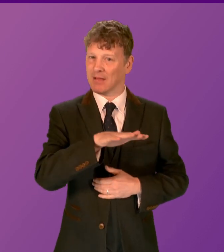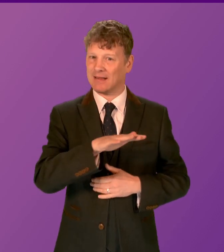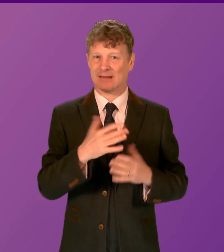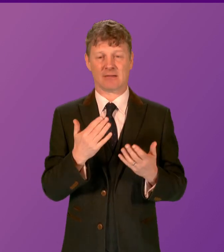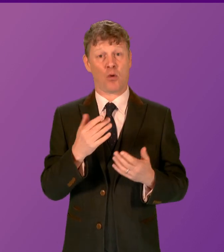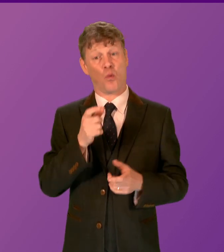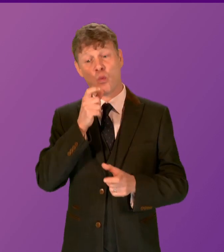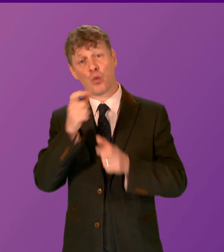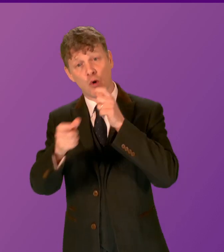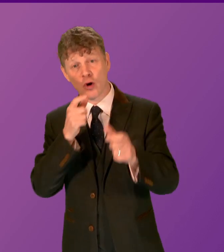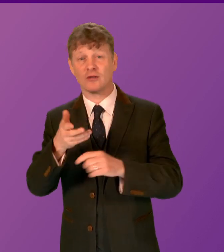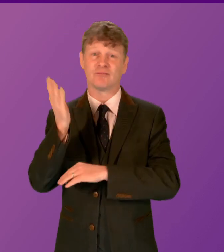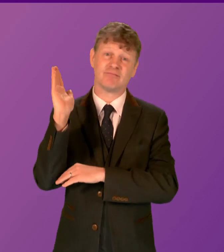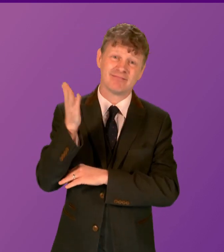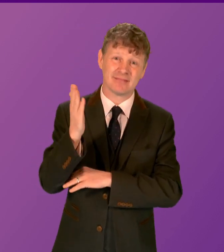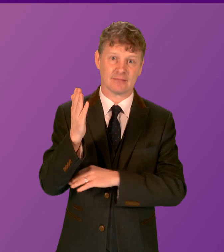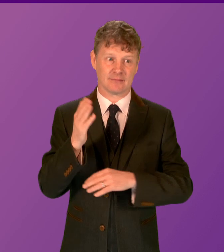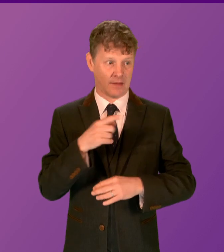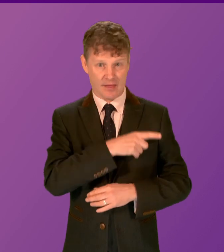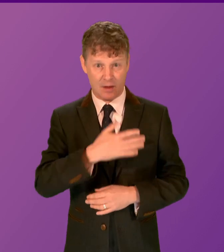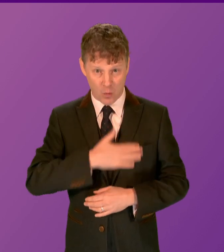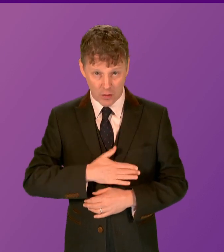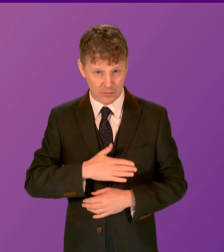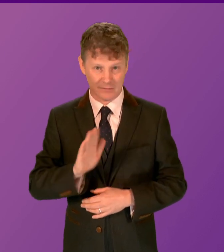or words of sympathy or condolence; they want action.